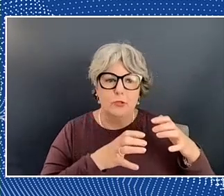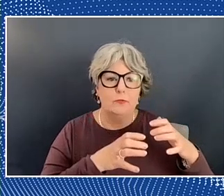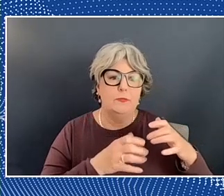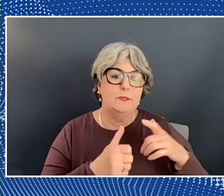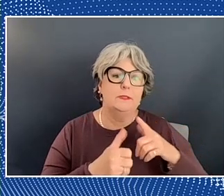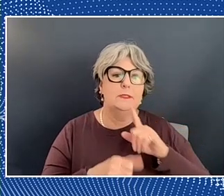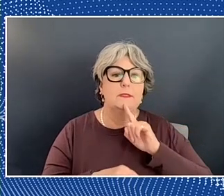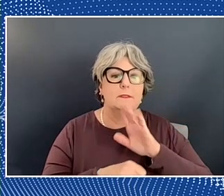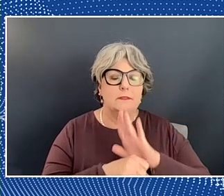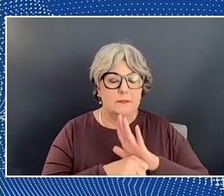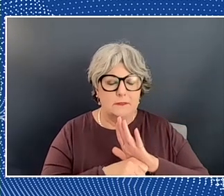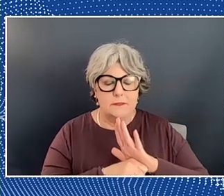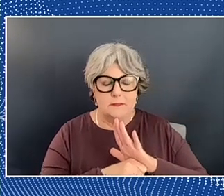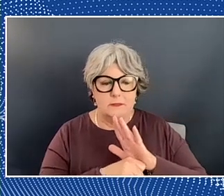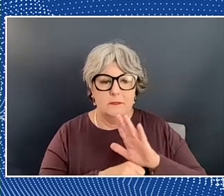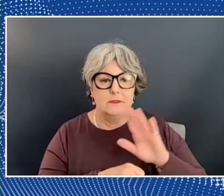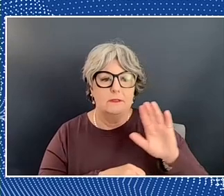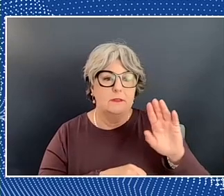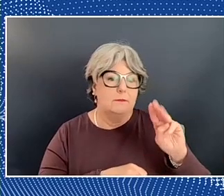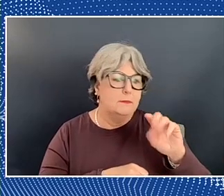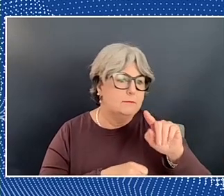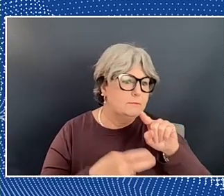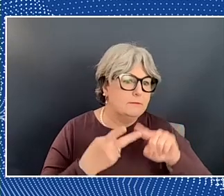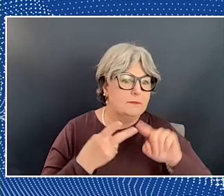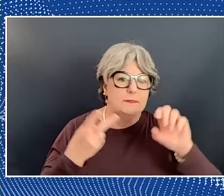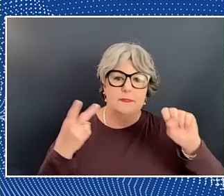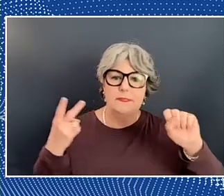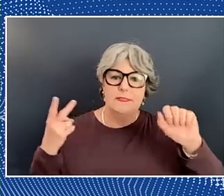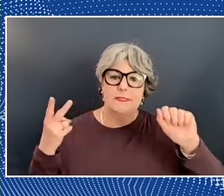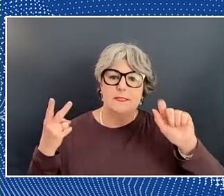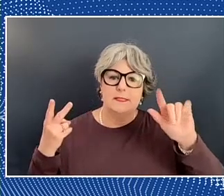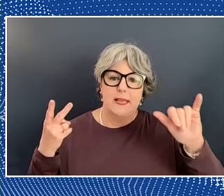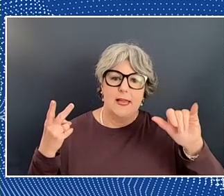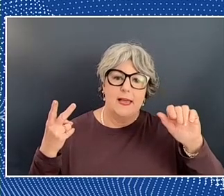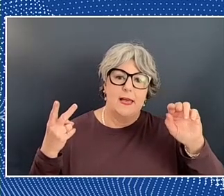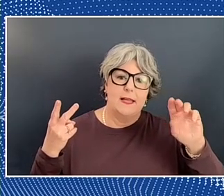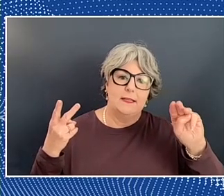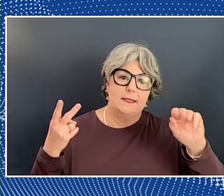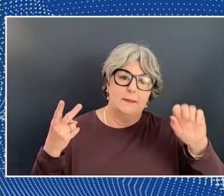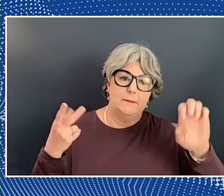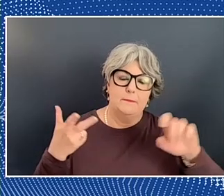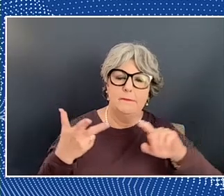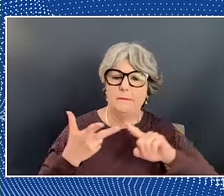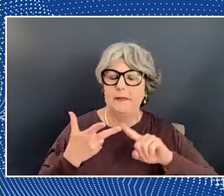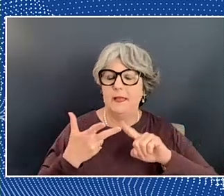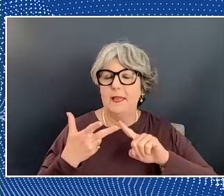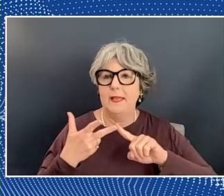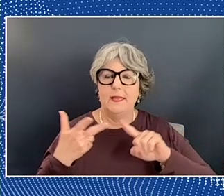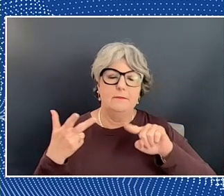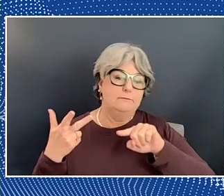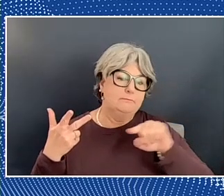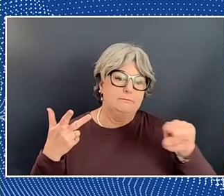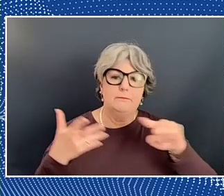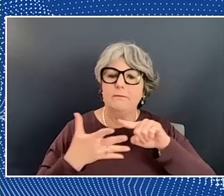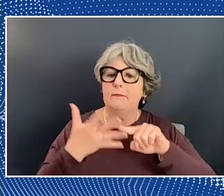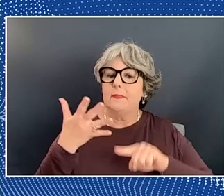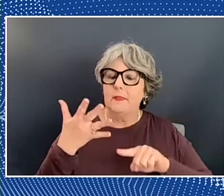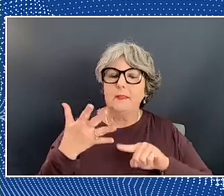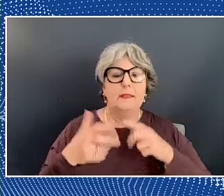Corporation, Nelnet, Sallie Mae, Navient, and now Aidvantage. My payment history is filled with errors